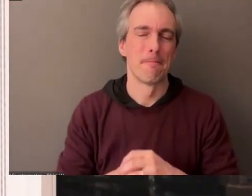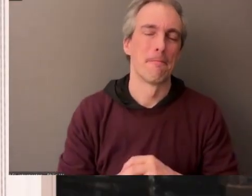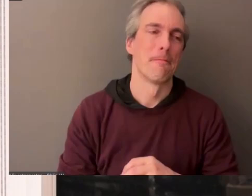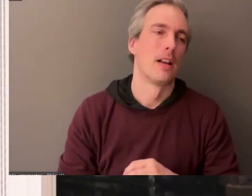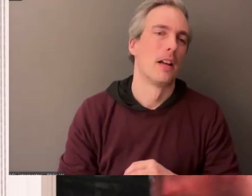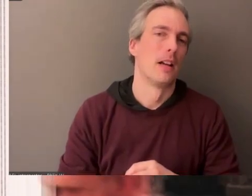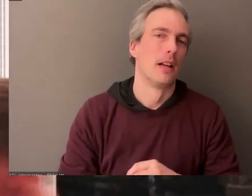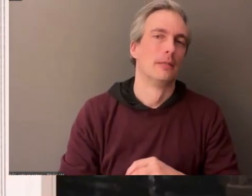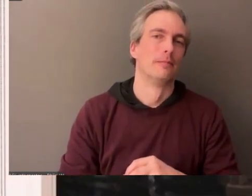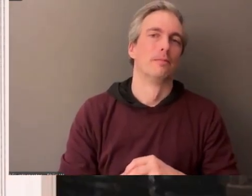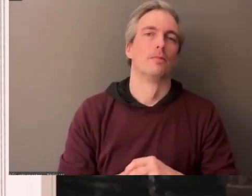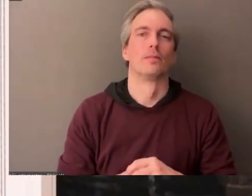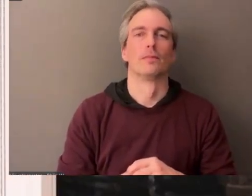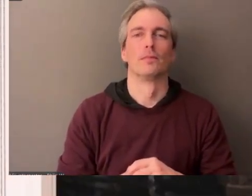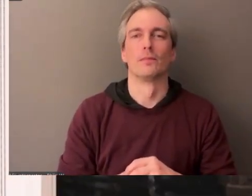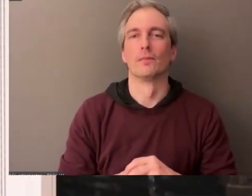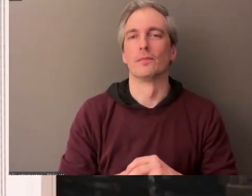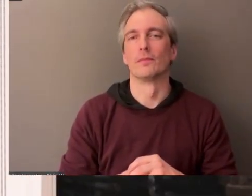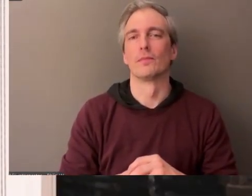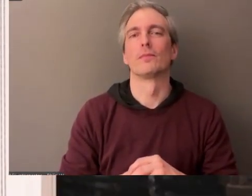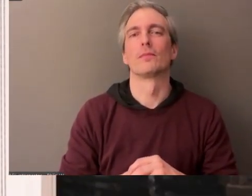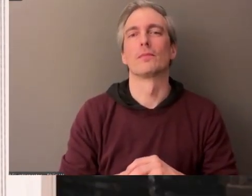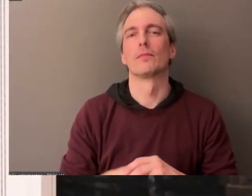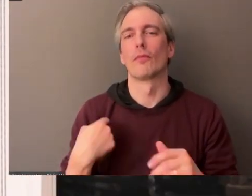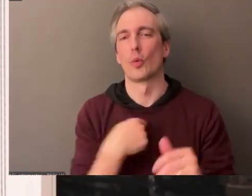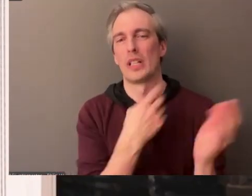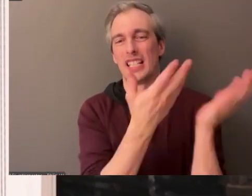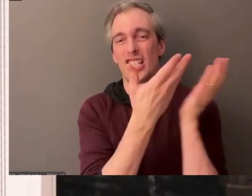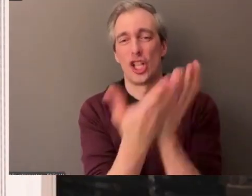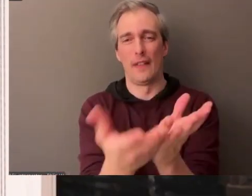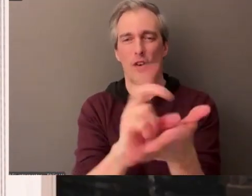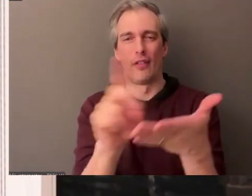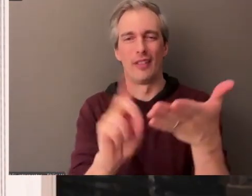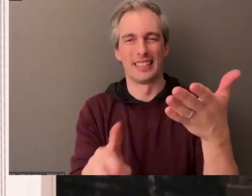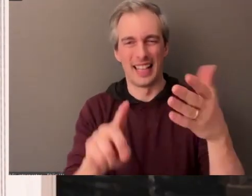We deliver the design system. We don't tell people the intent of the components within it.